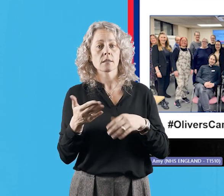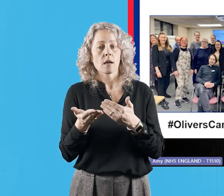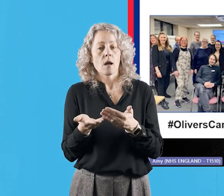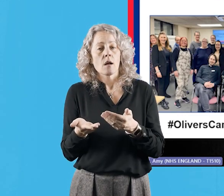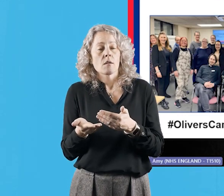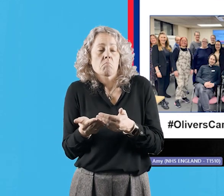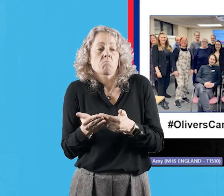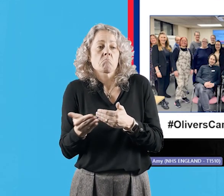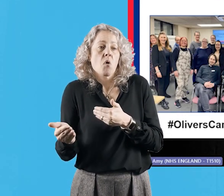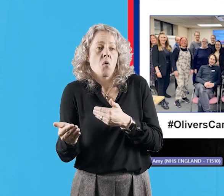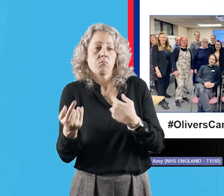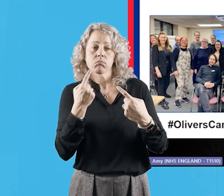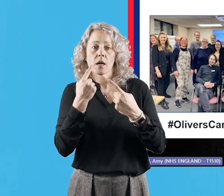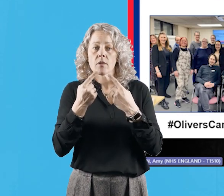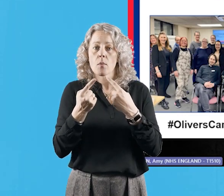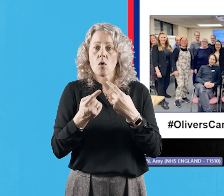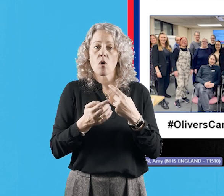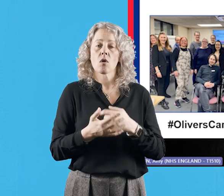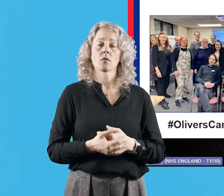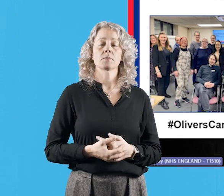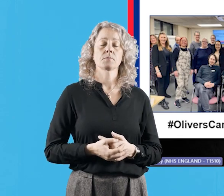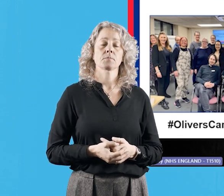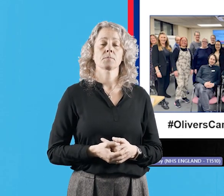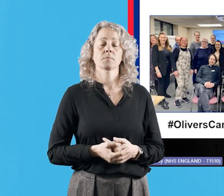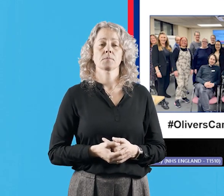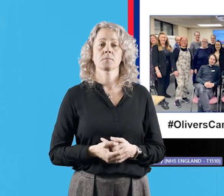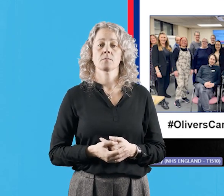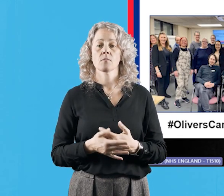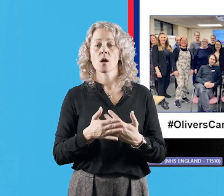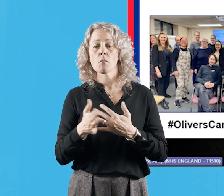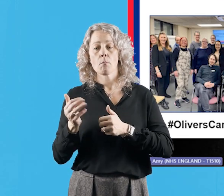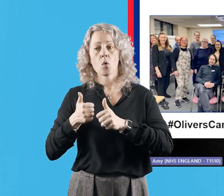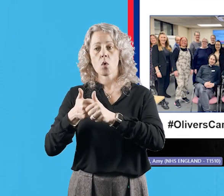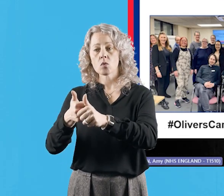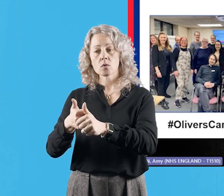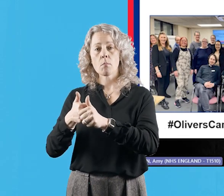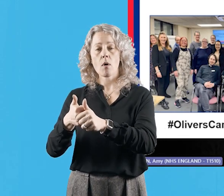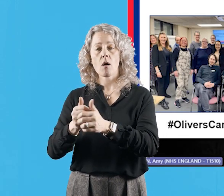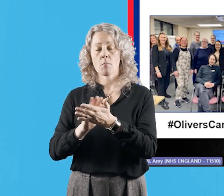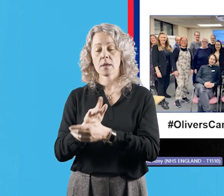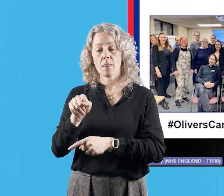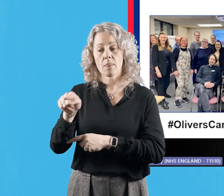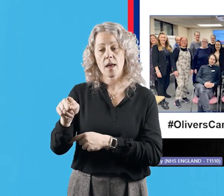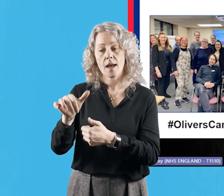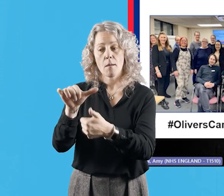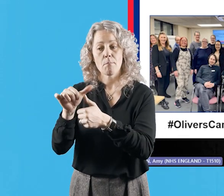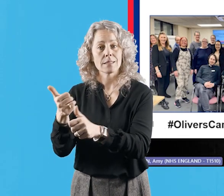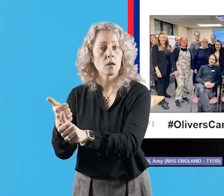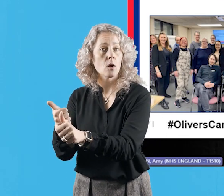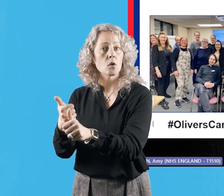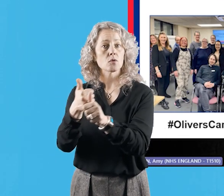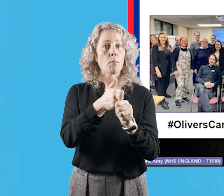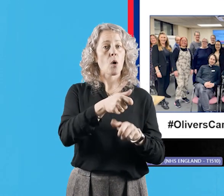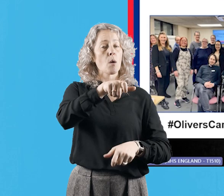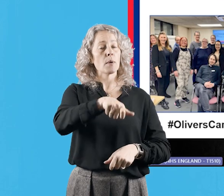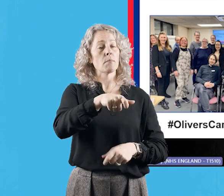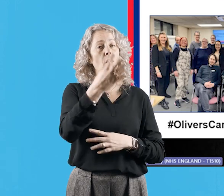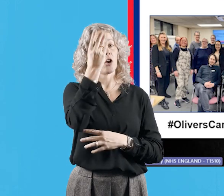kind of more information, more support, so that they could better support people with learning disabilities and